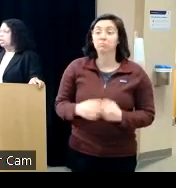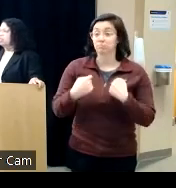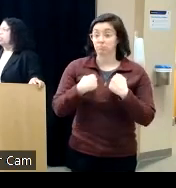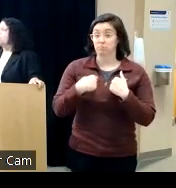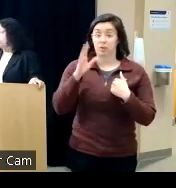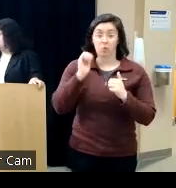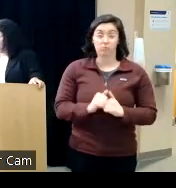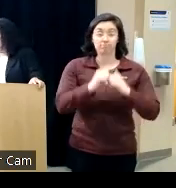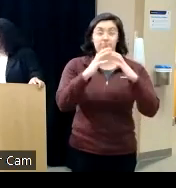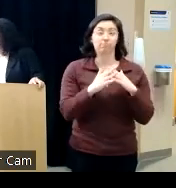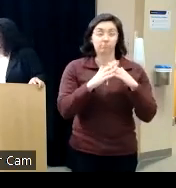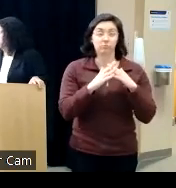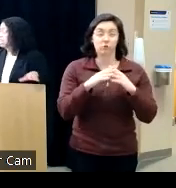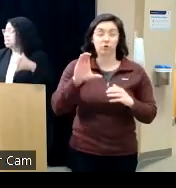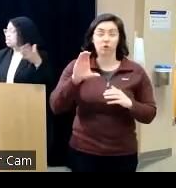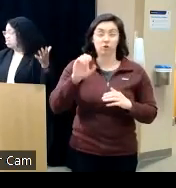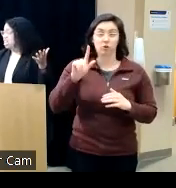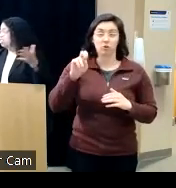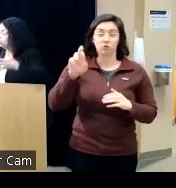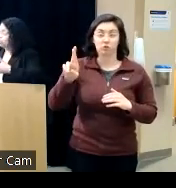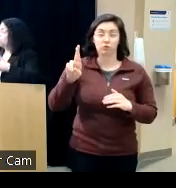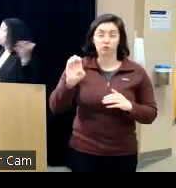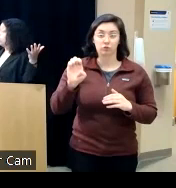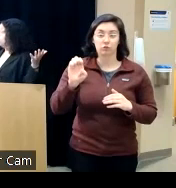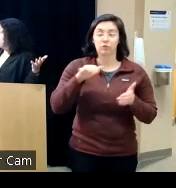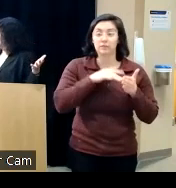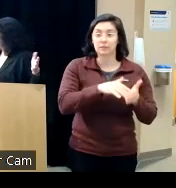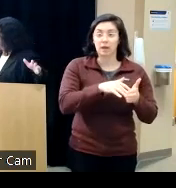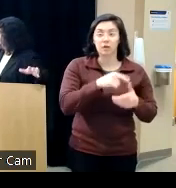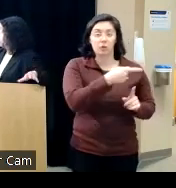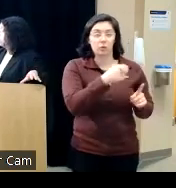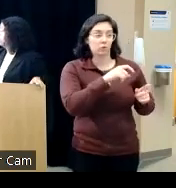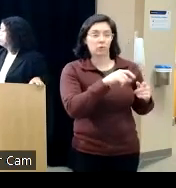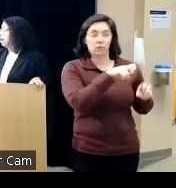to be launching a qualtric study where I'll collect data through qualtrics panels from